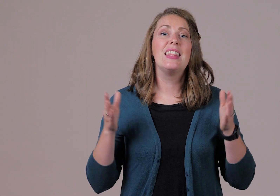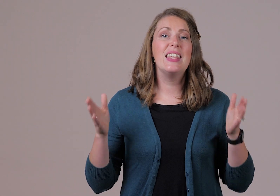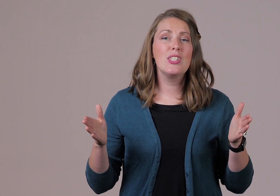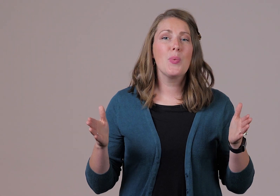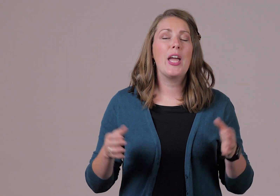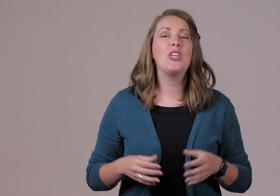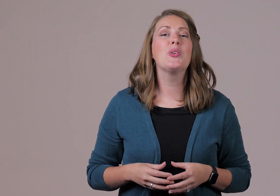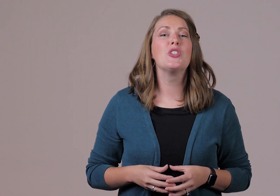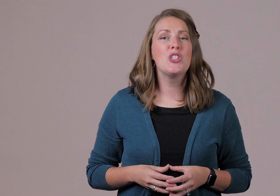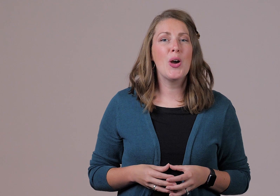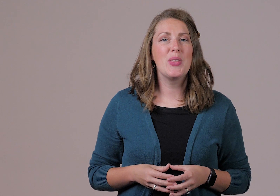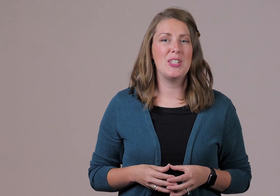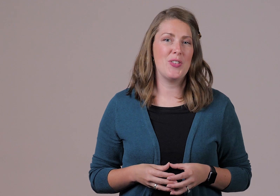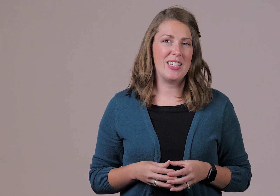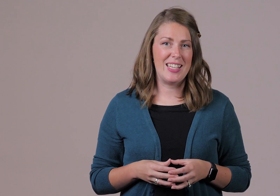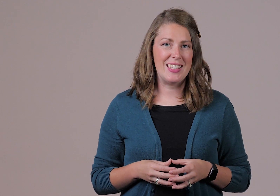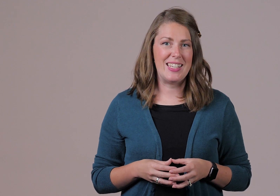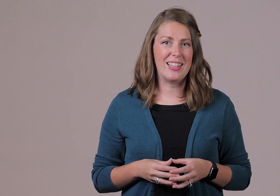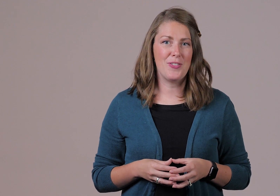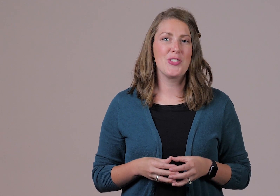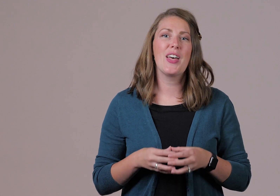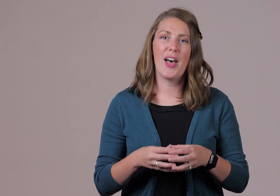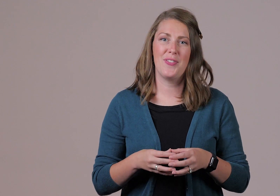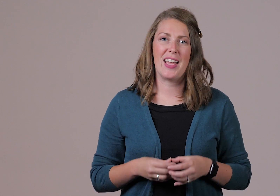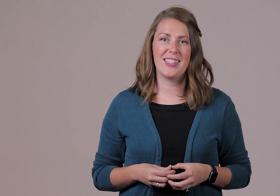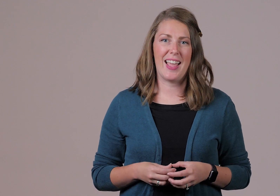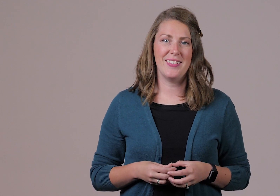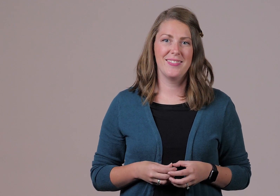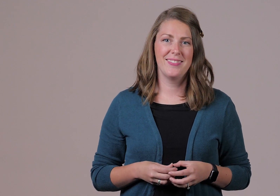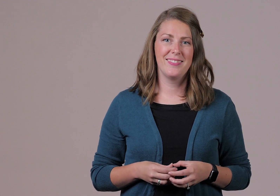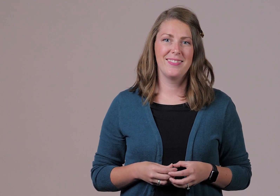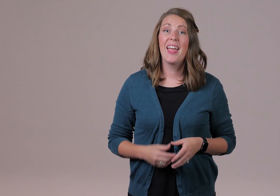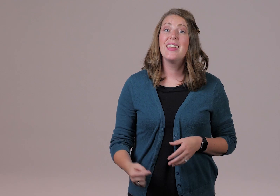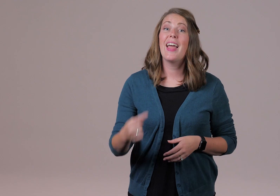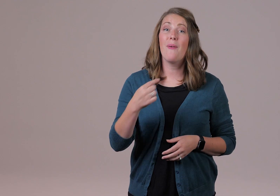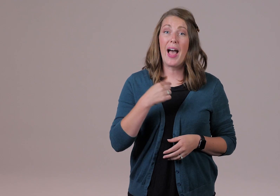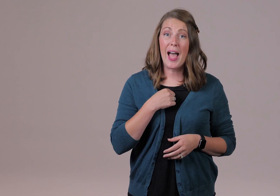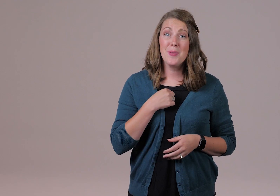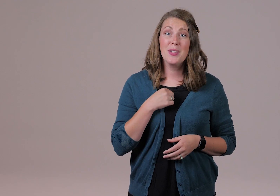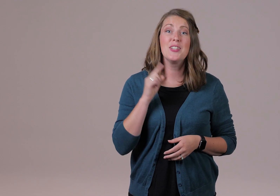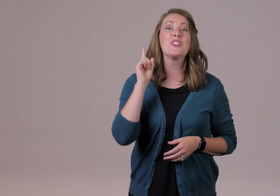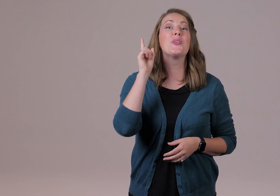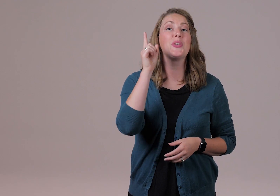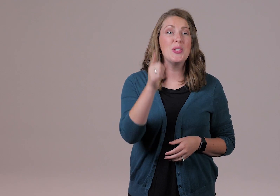this way you can show the different intensity levels of that sign. Now I'm going to show you